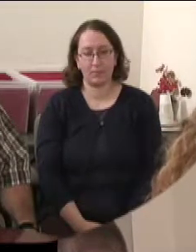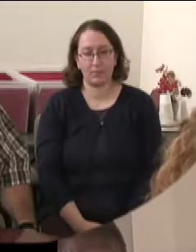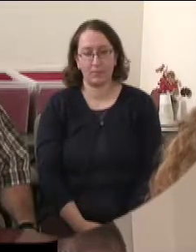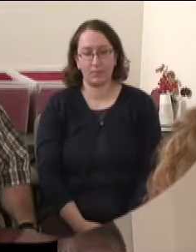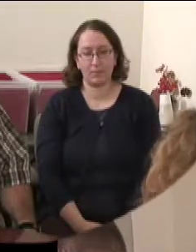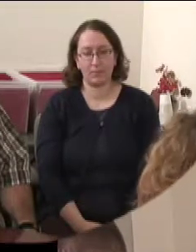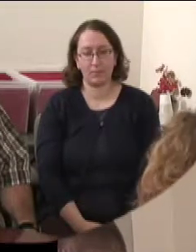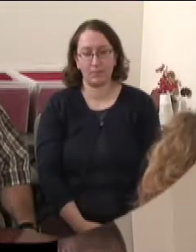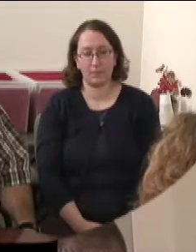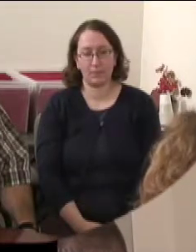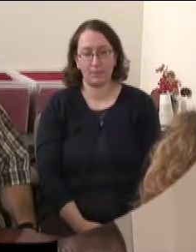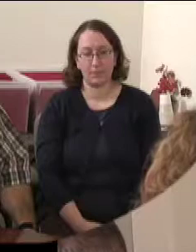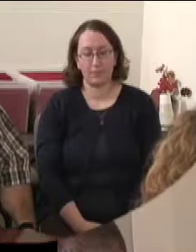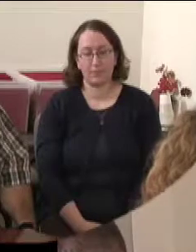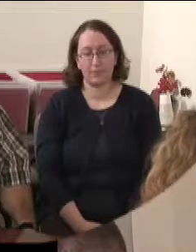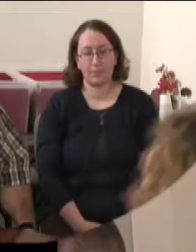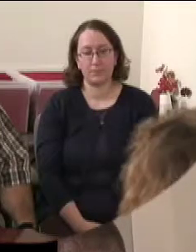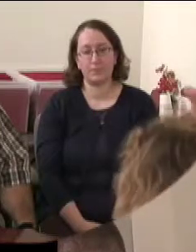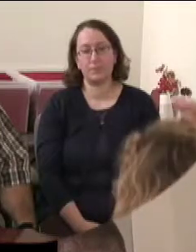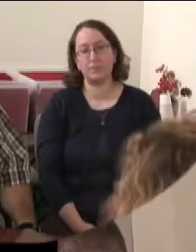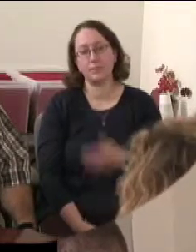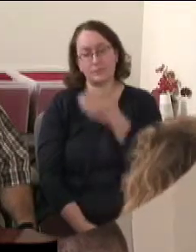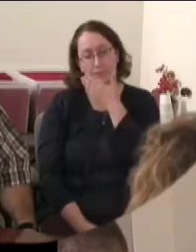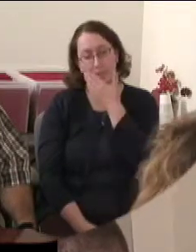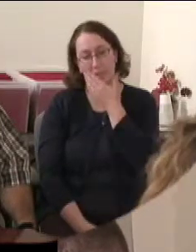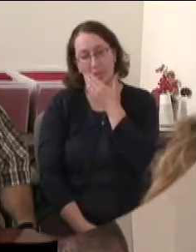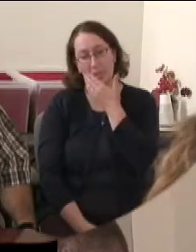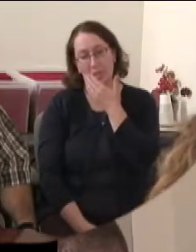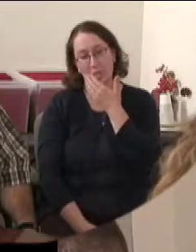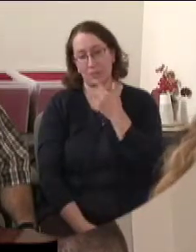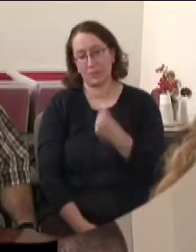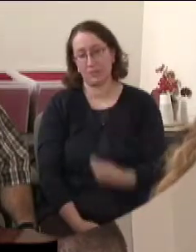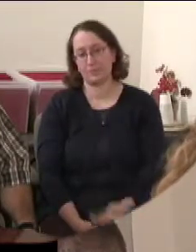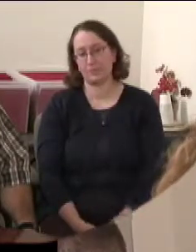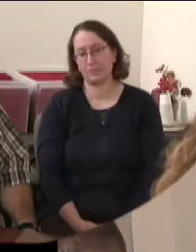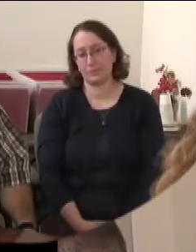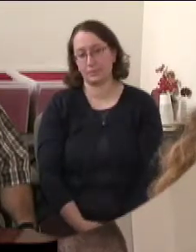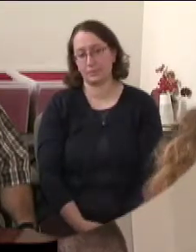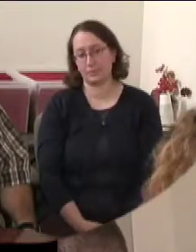and looked up at their website and what their job listings are like?